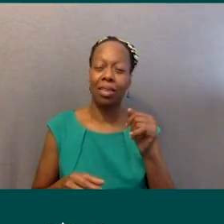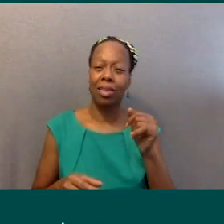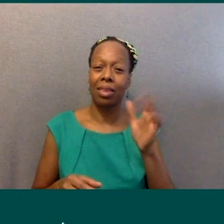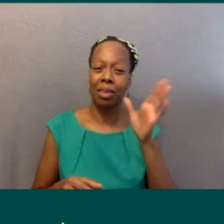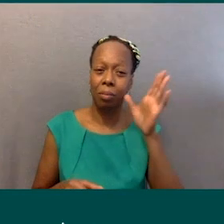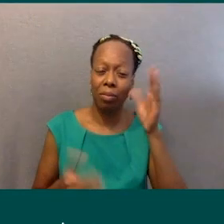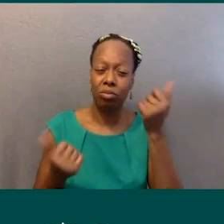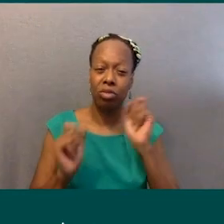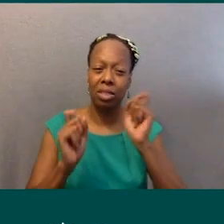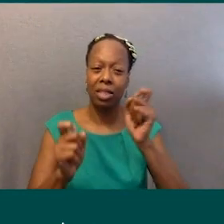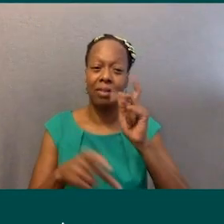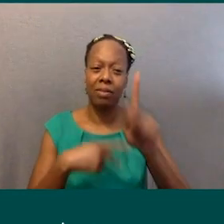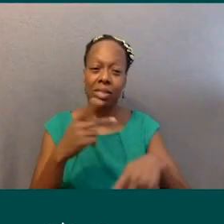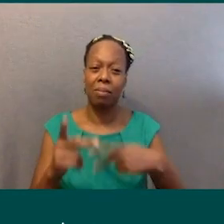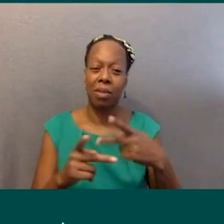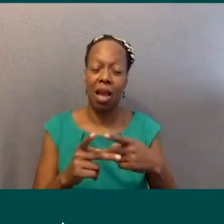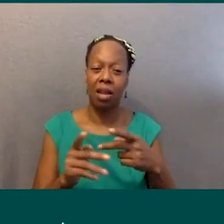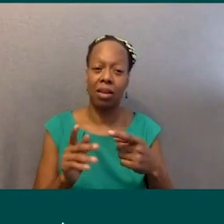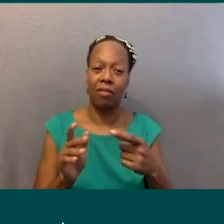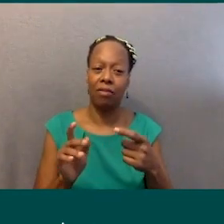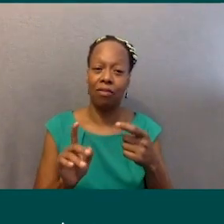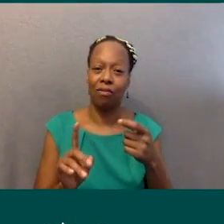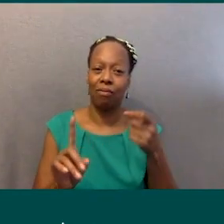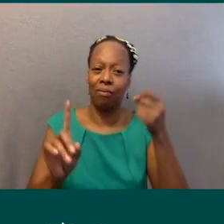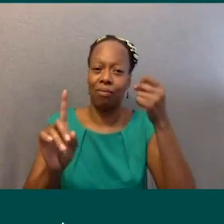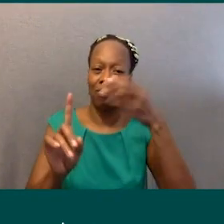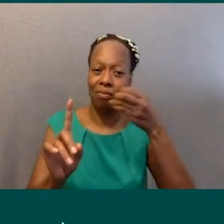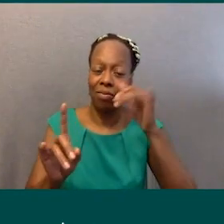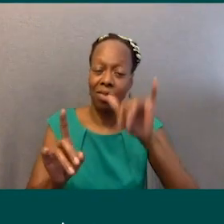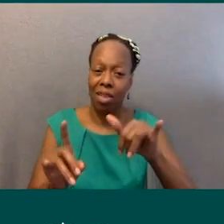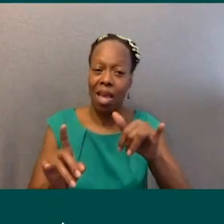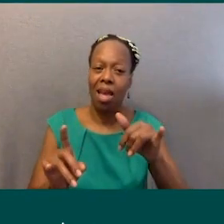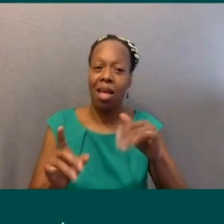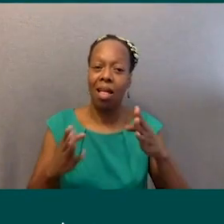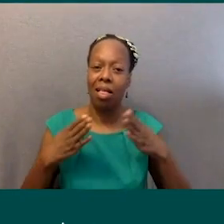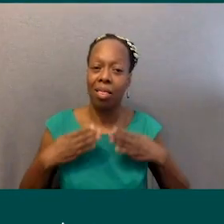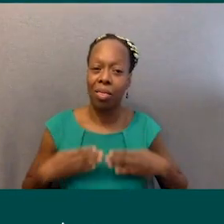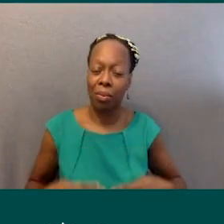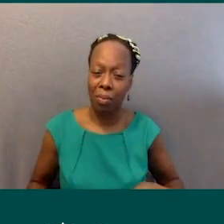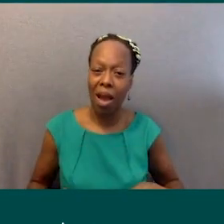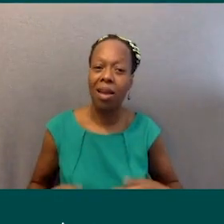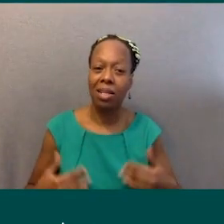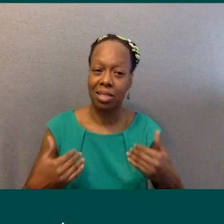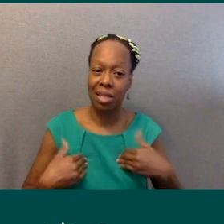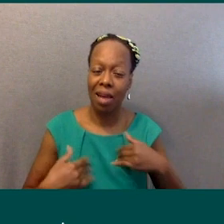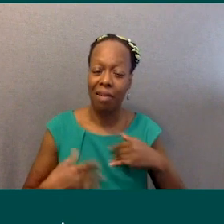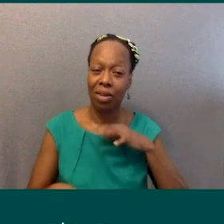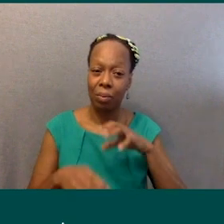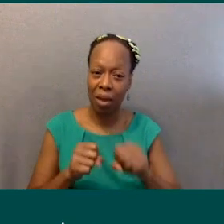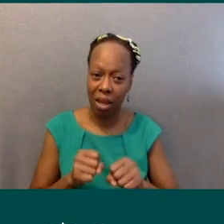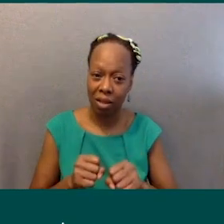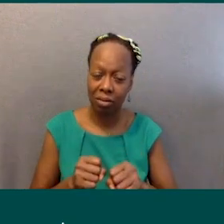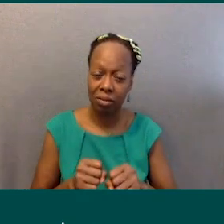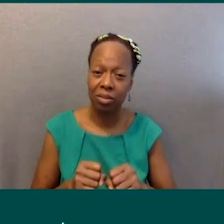So why you are looking for the pain source, please try to control the spasticity first